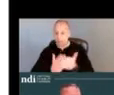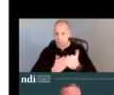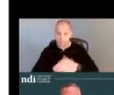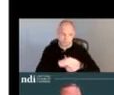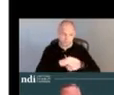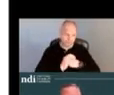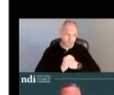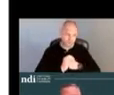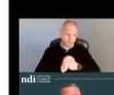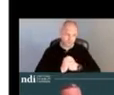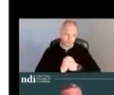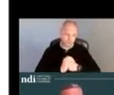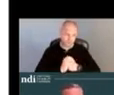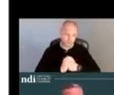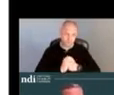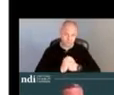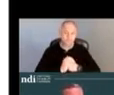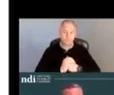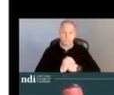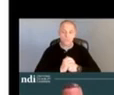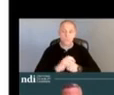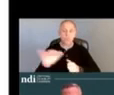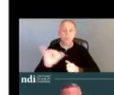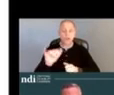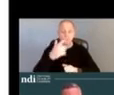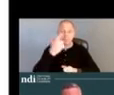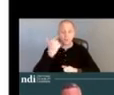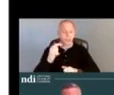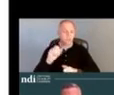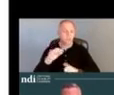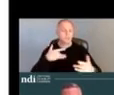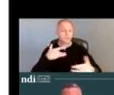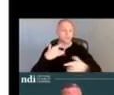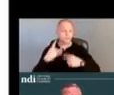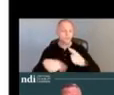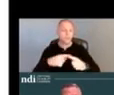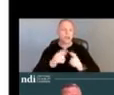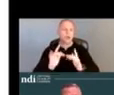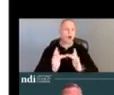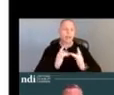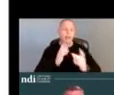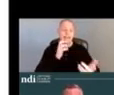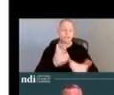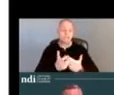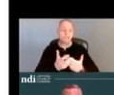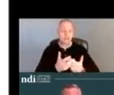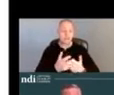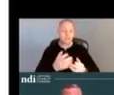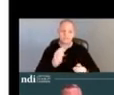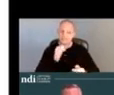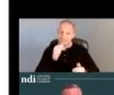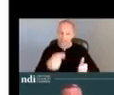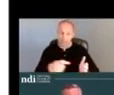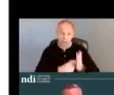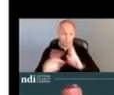Also because of the concerns of the online interface, it does not require people to engage